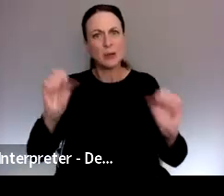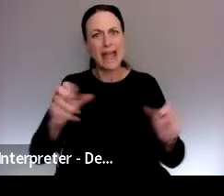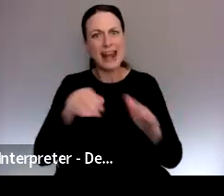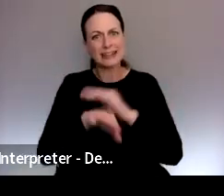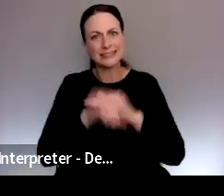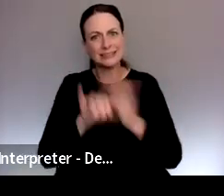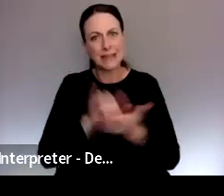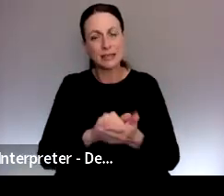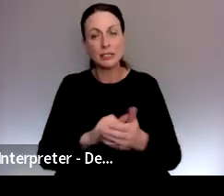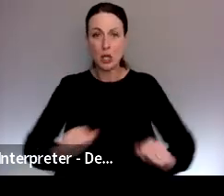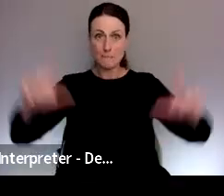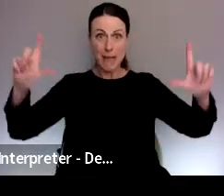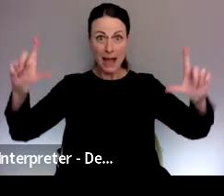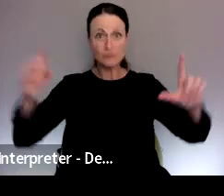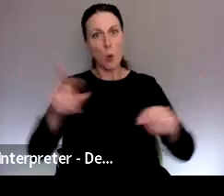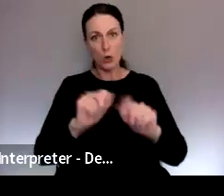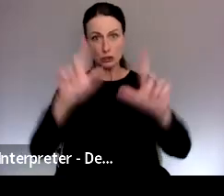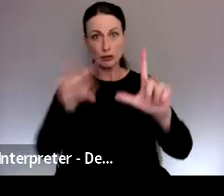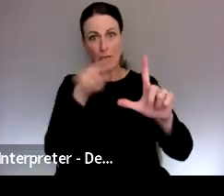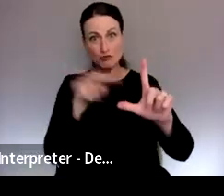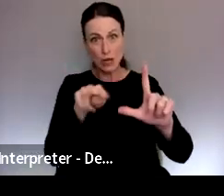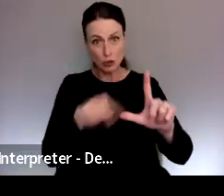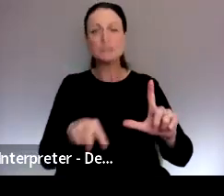Their screen readers or magnification devices